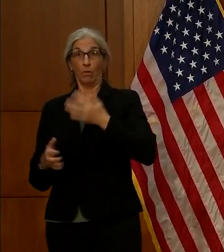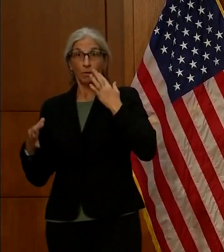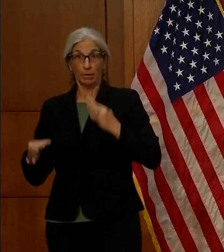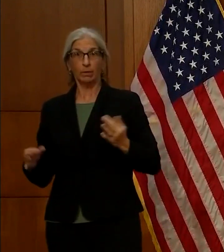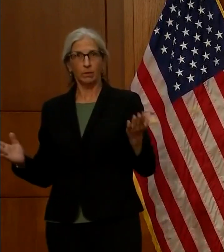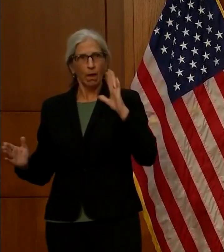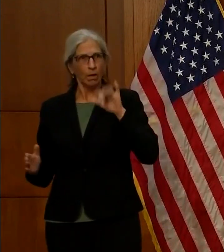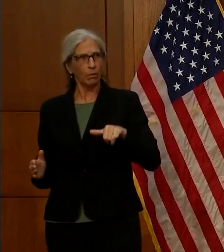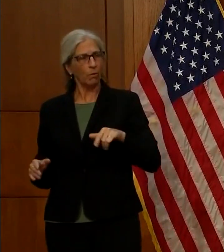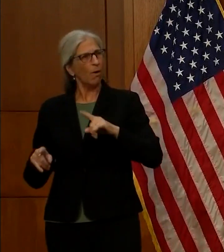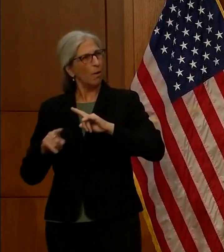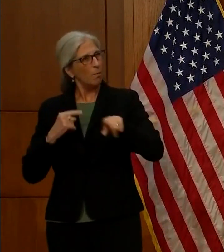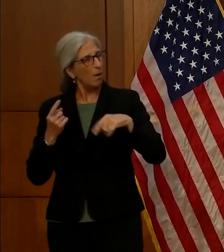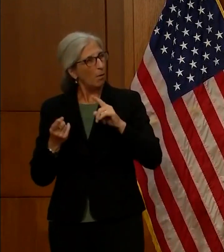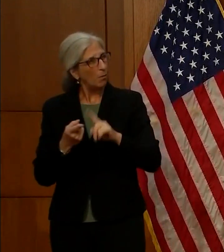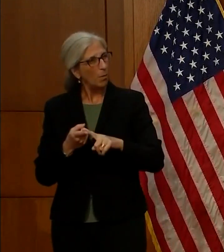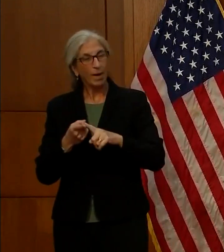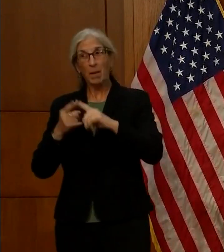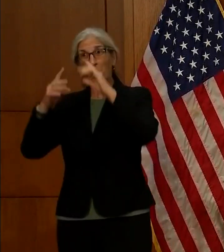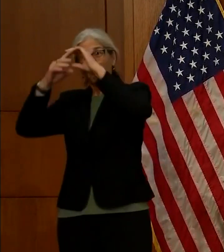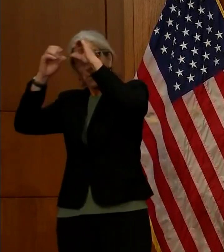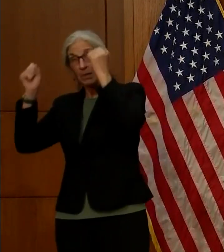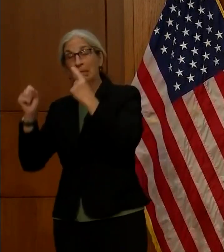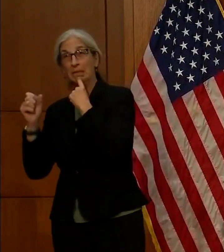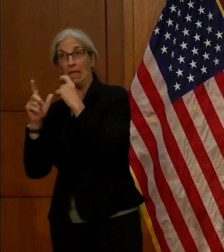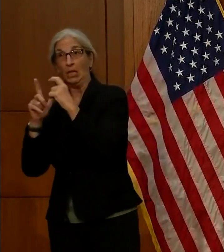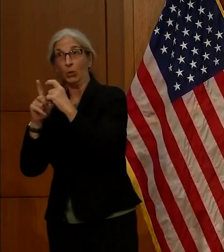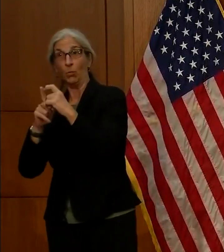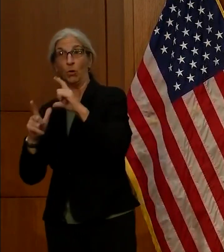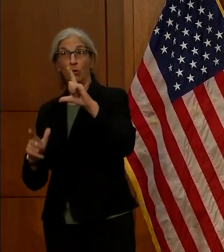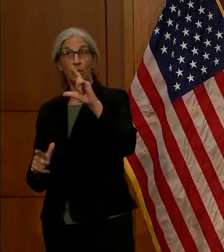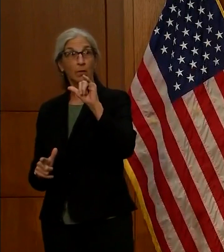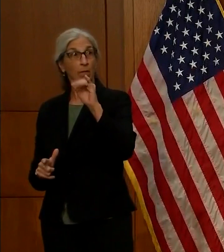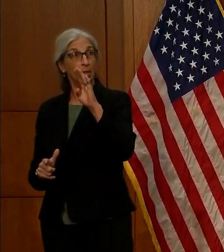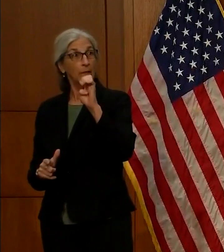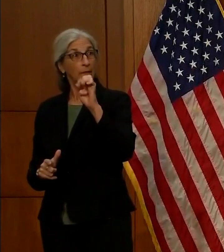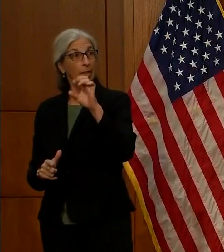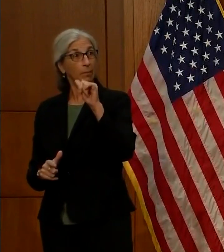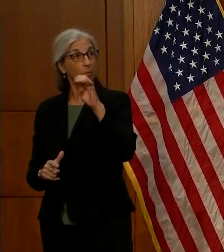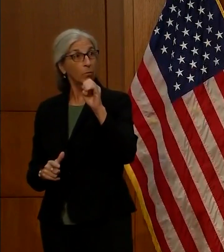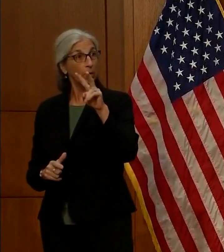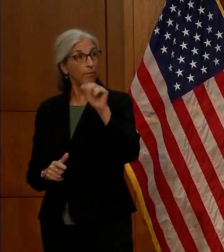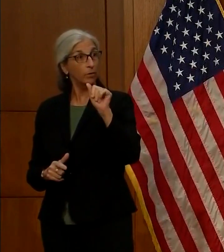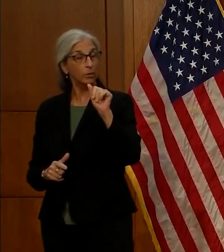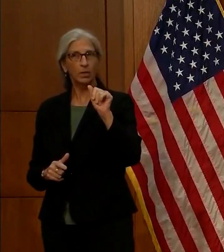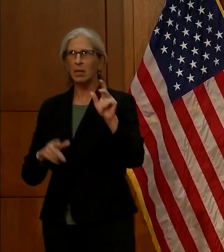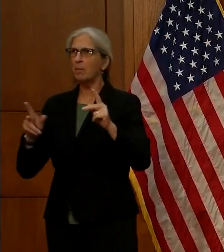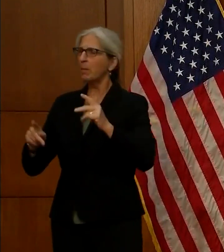VIRGINIANS- BUT WHEN LANGUAGE ISSUES SUCH AS TO LIBERATE